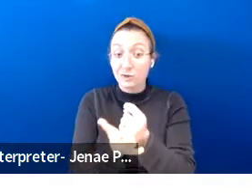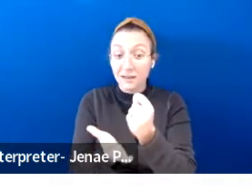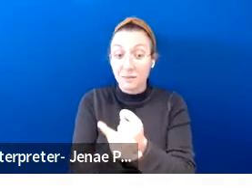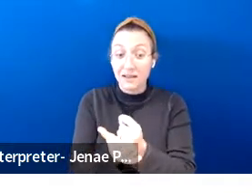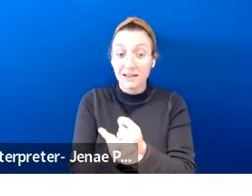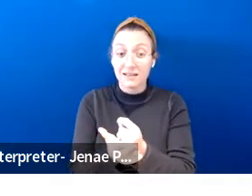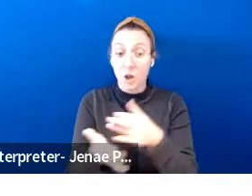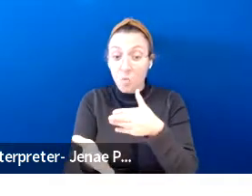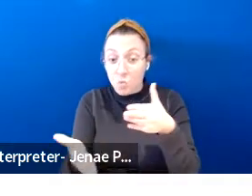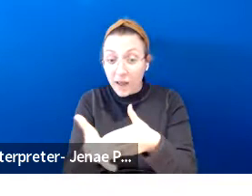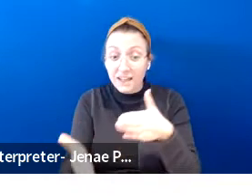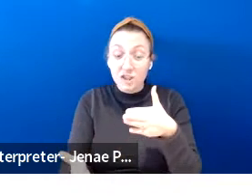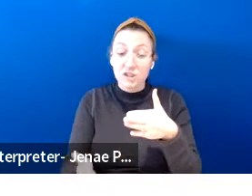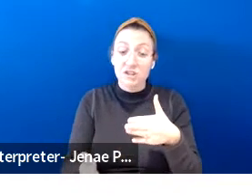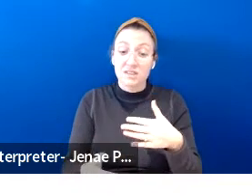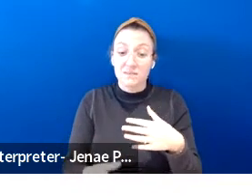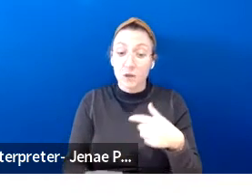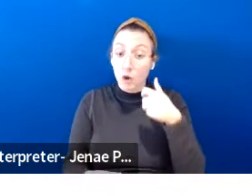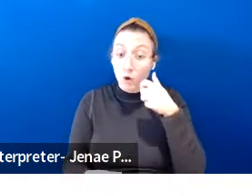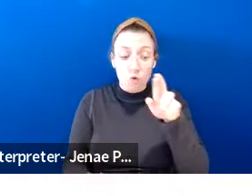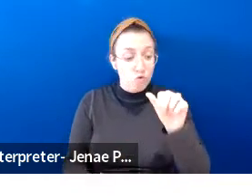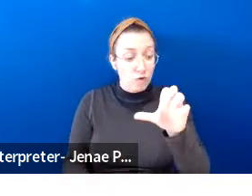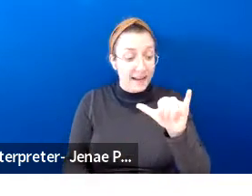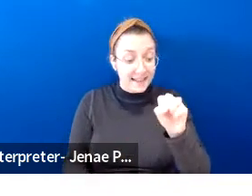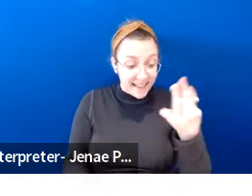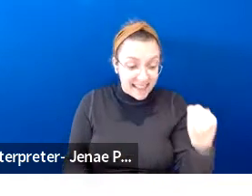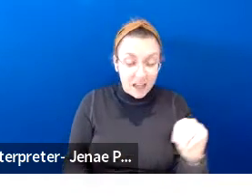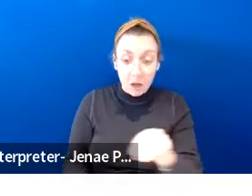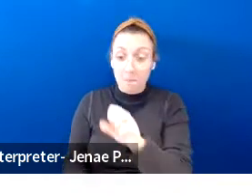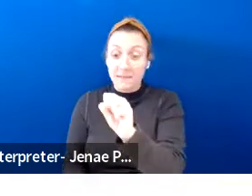So racism, sexism, all those kinds of isms that the little people